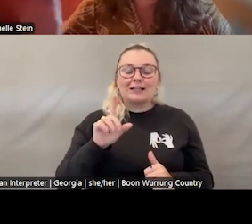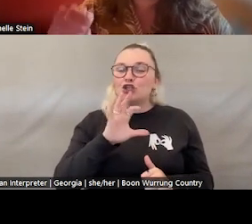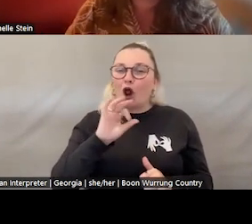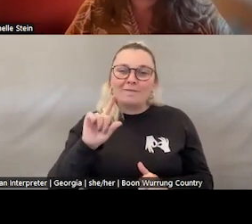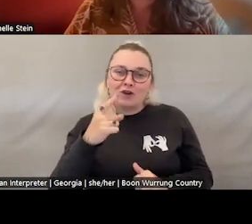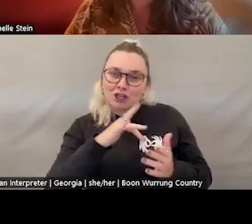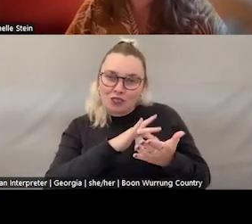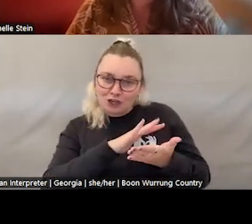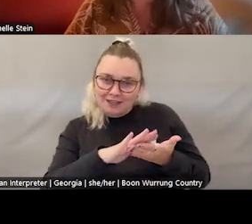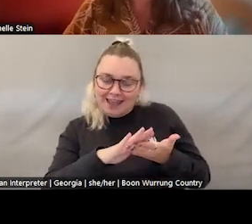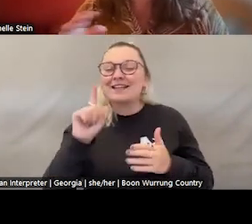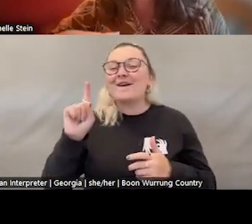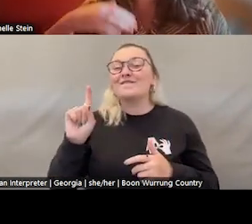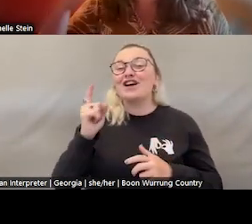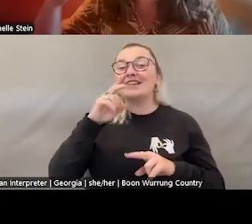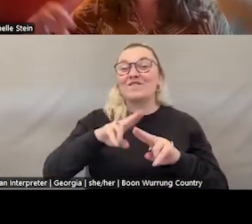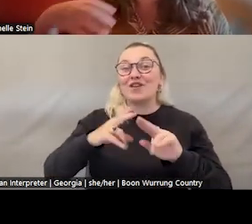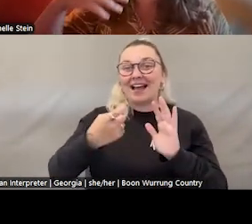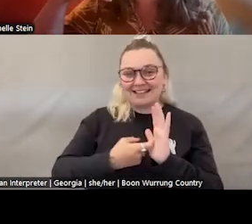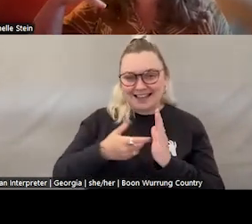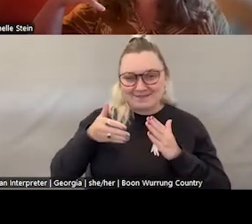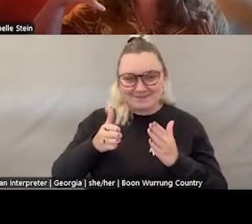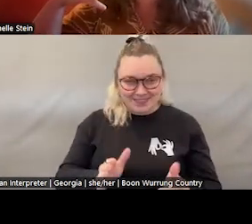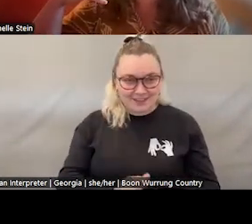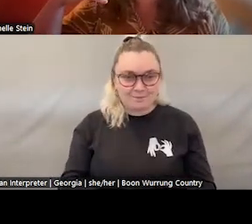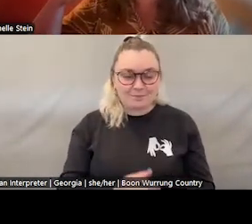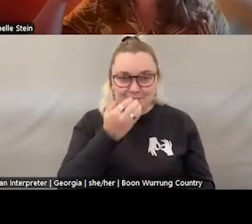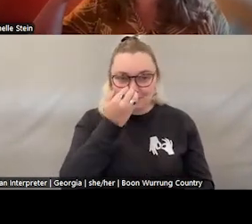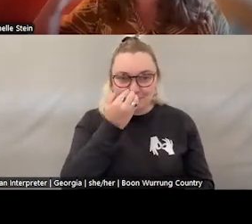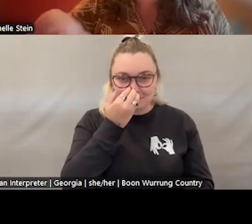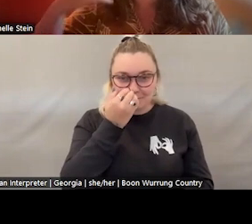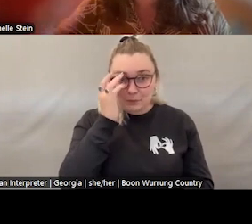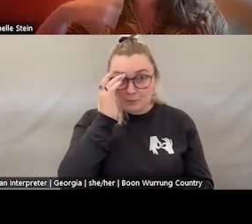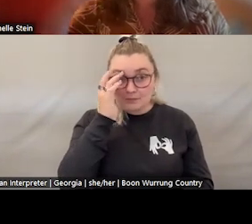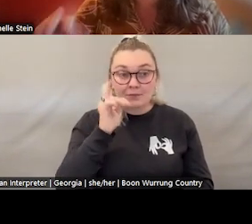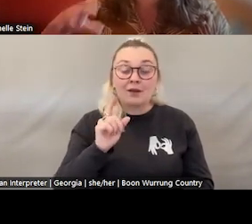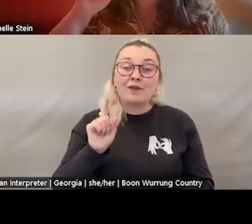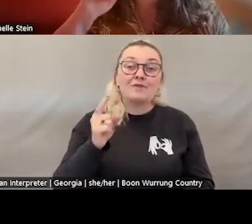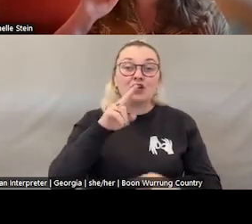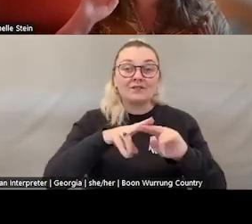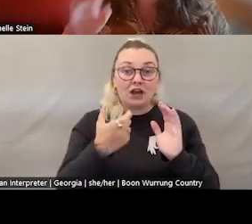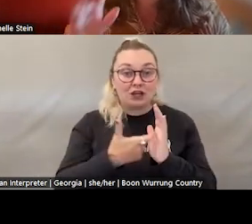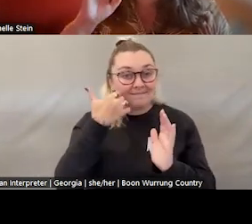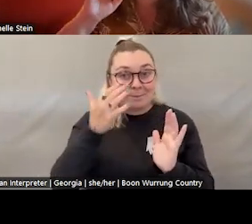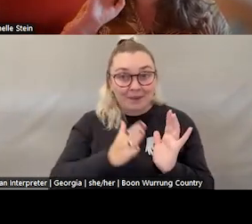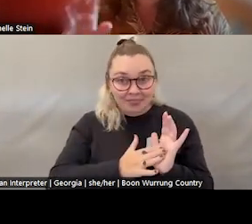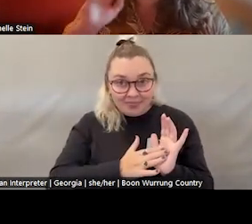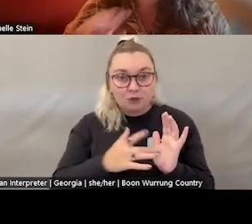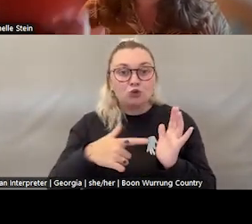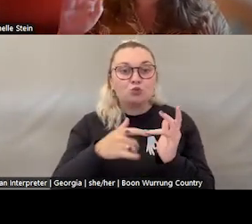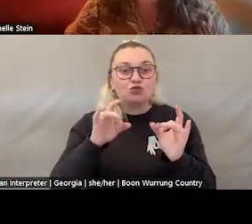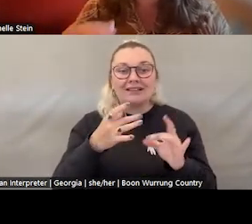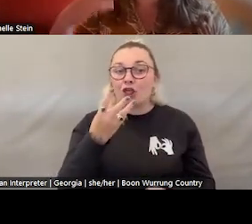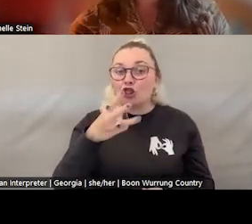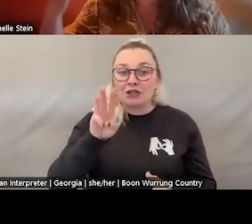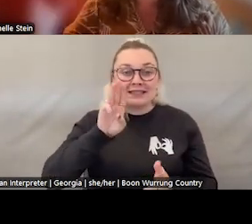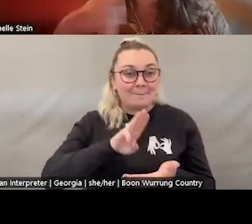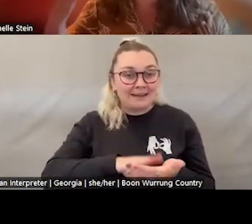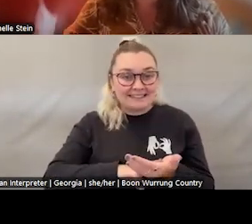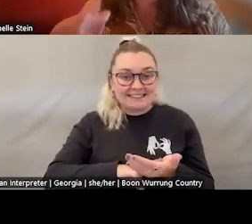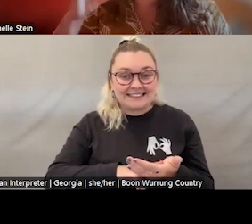a first Friday method, using the first Friday of the month to just spend 30 minutes thinking about